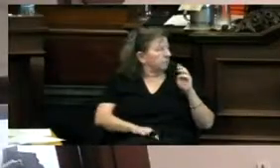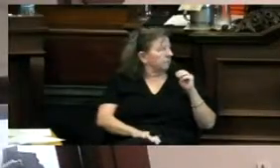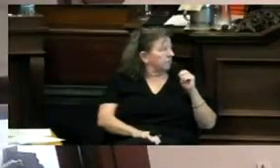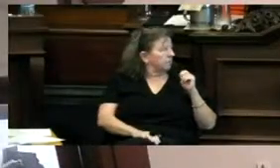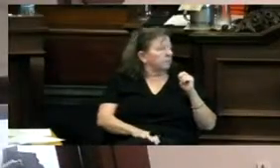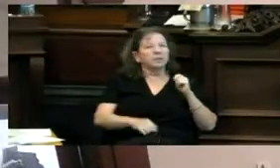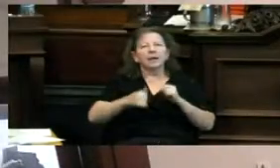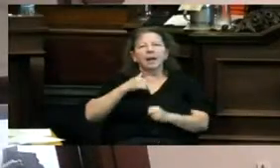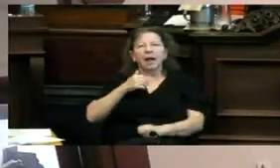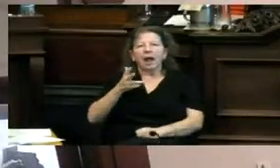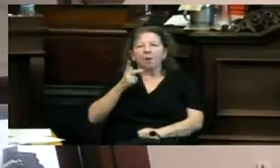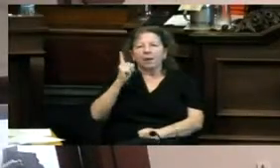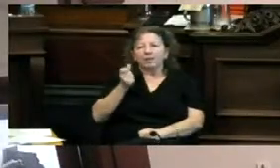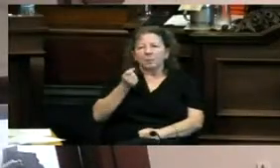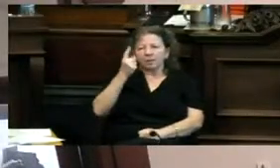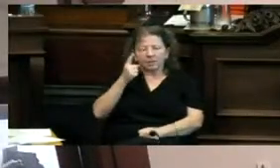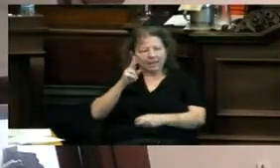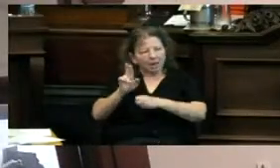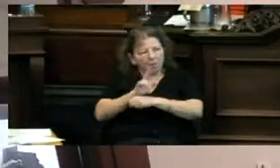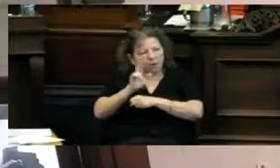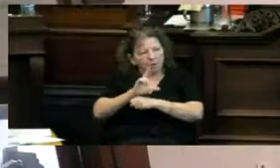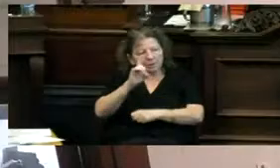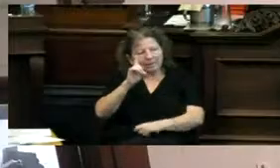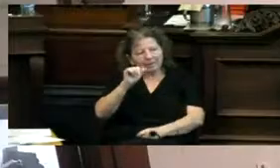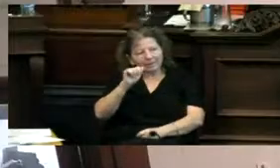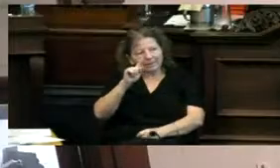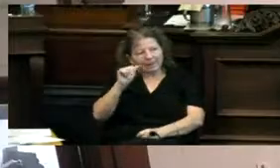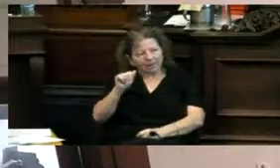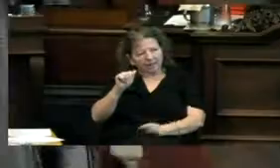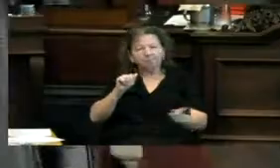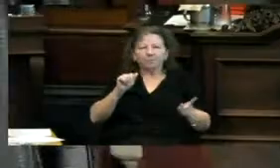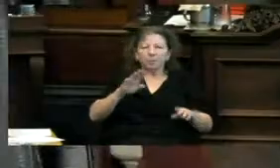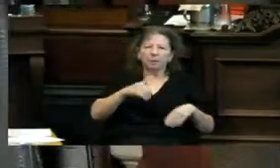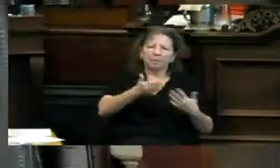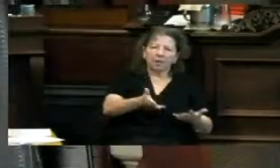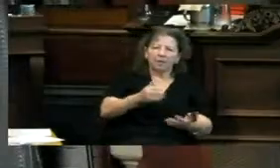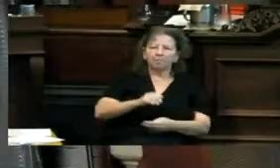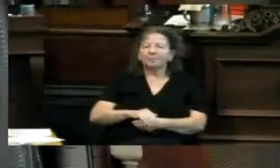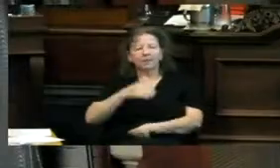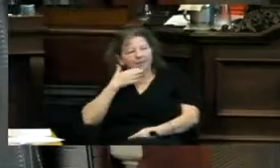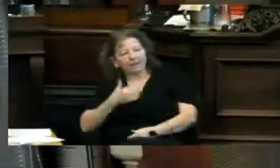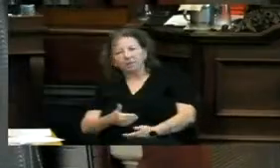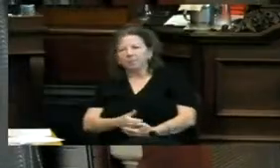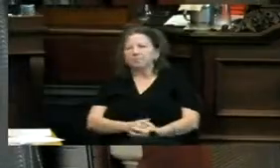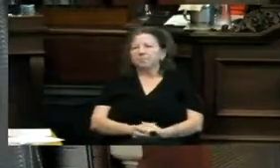talking about this without you guys having the details in front of you, but I want to get some